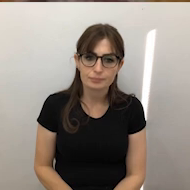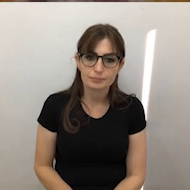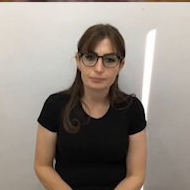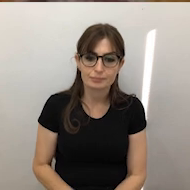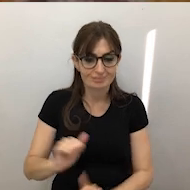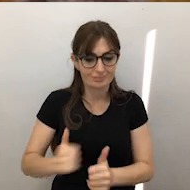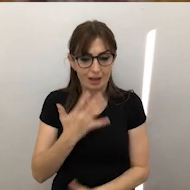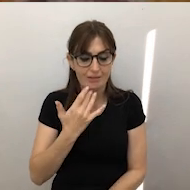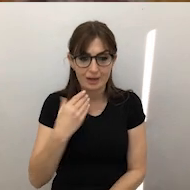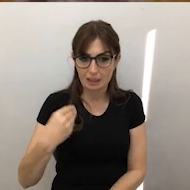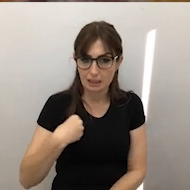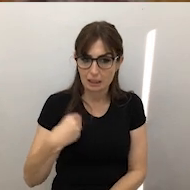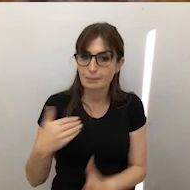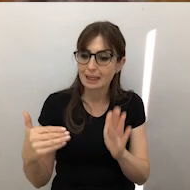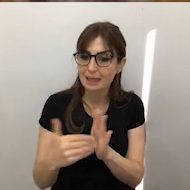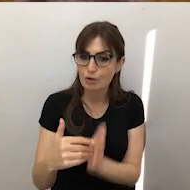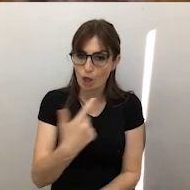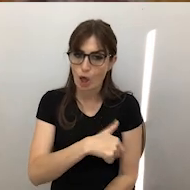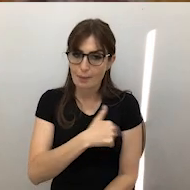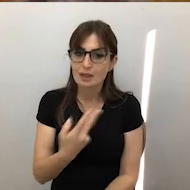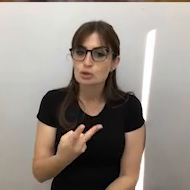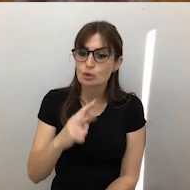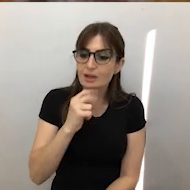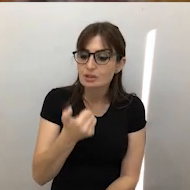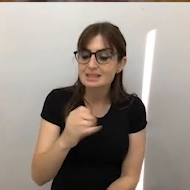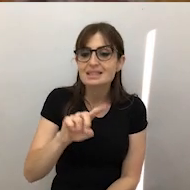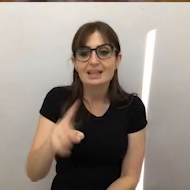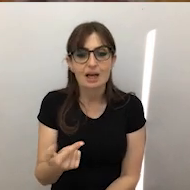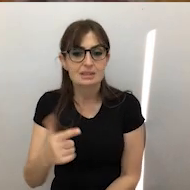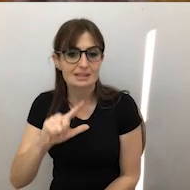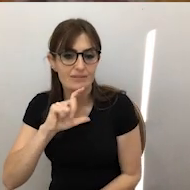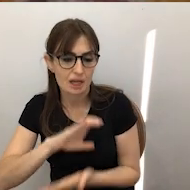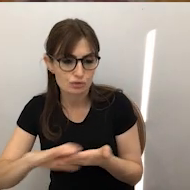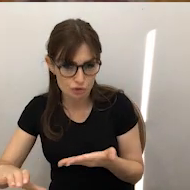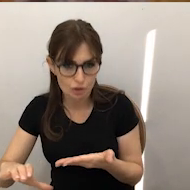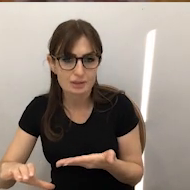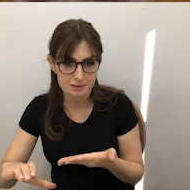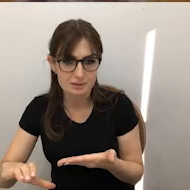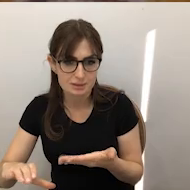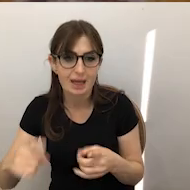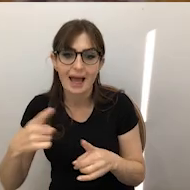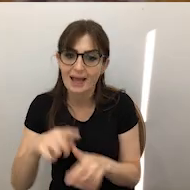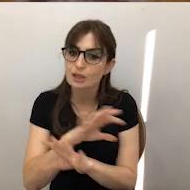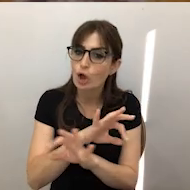Creative Arts Limited has total current liabilities of $260,700